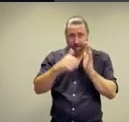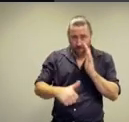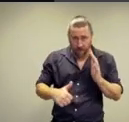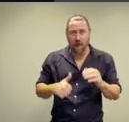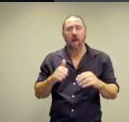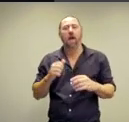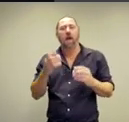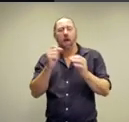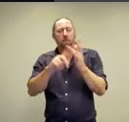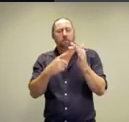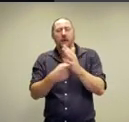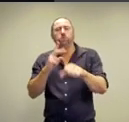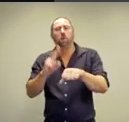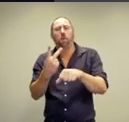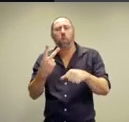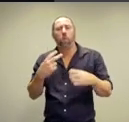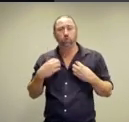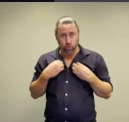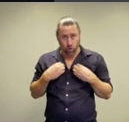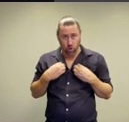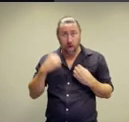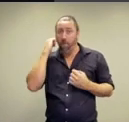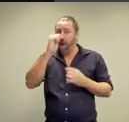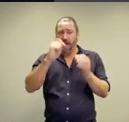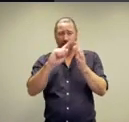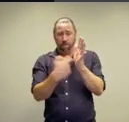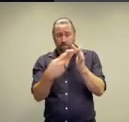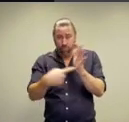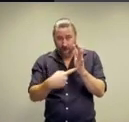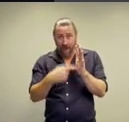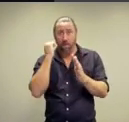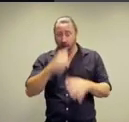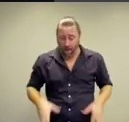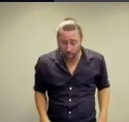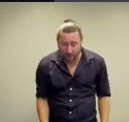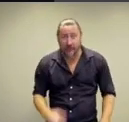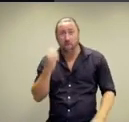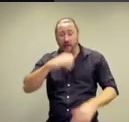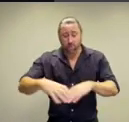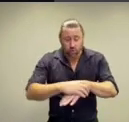jacket, a powder blue shirt, black pants, black shoes, a black beret